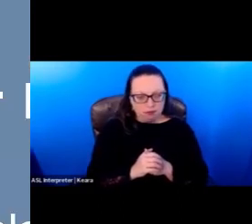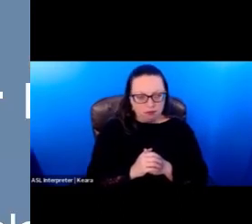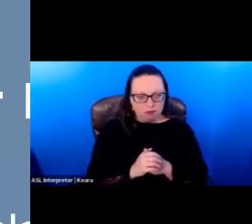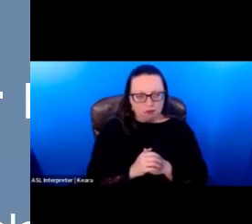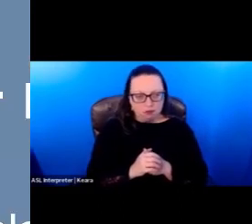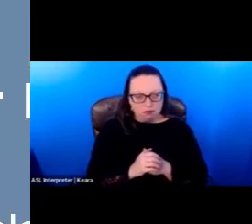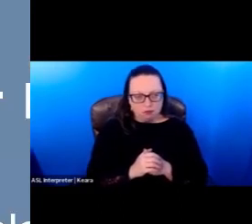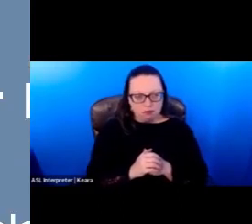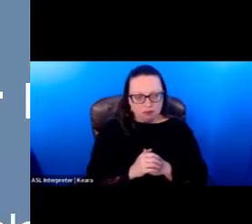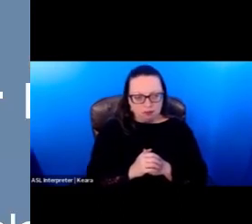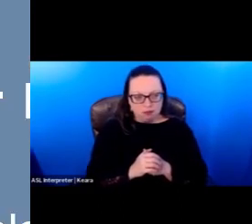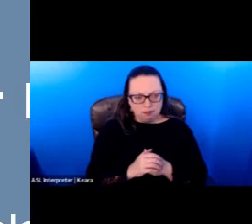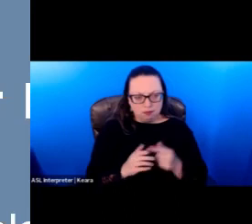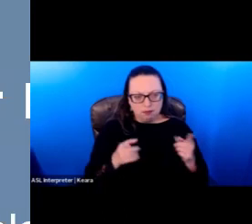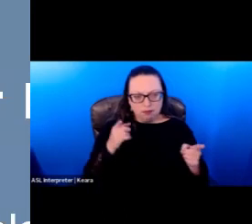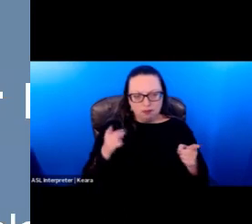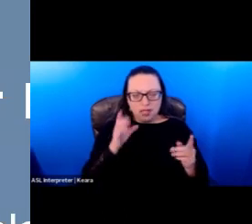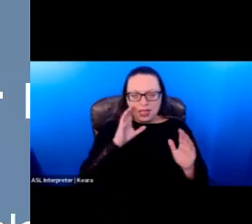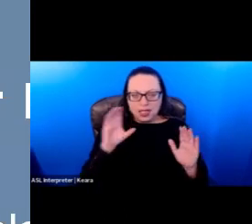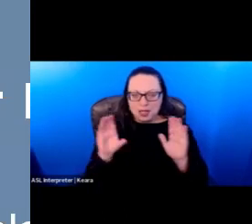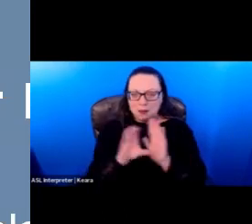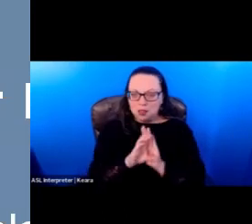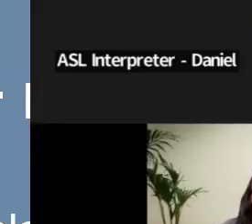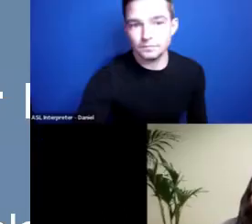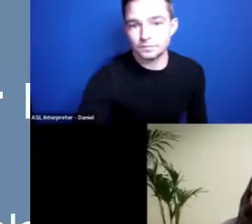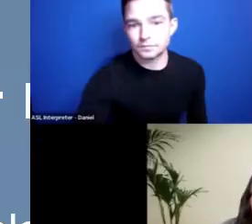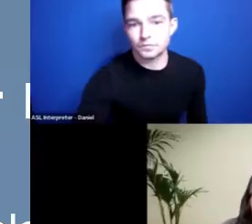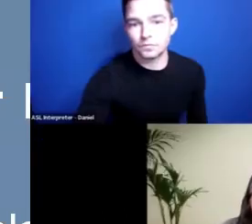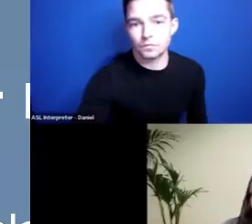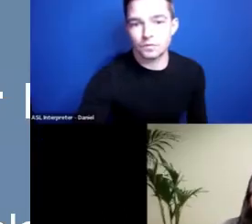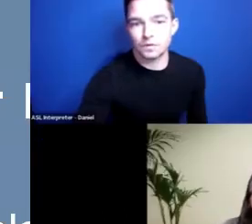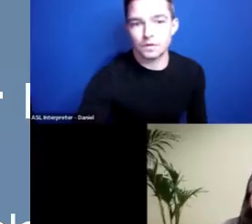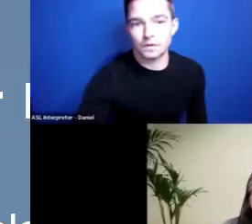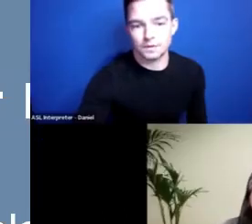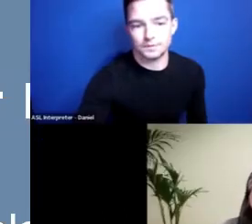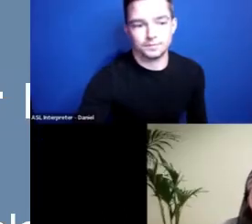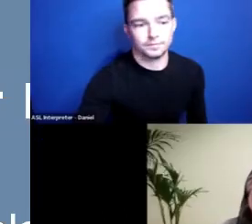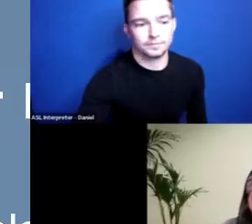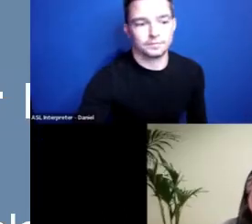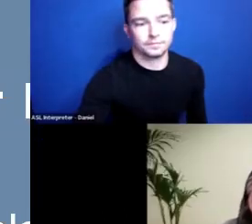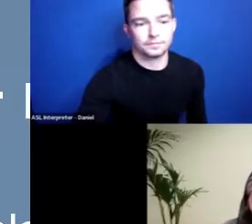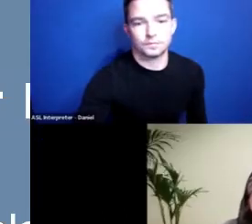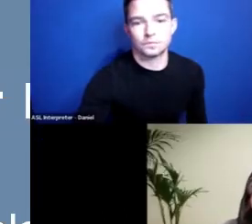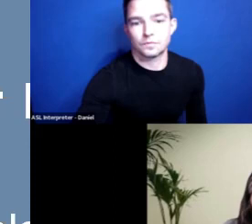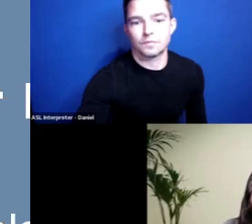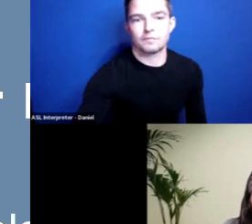paid certified peer support specialist counselors. It's a profession that requires